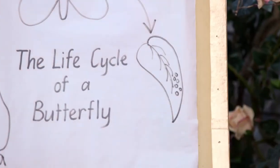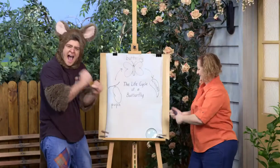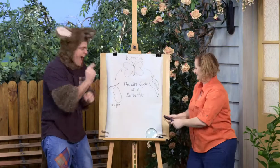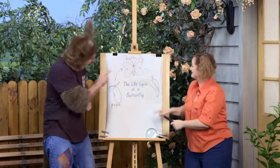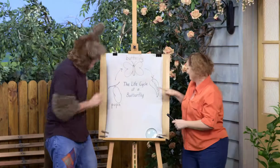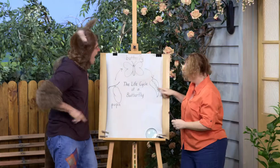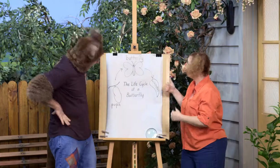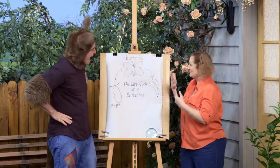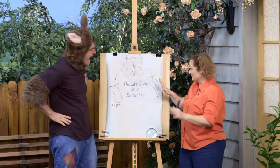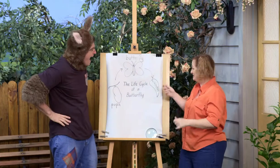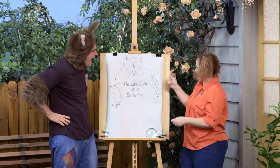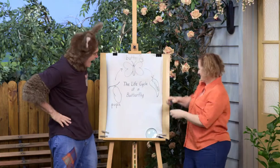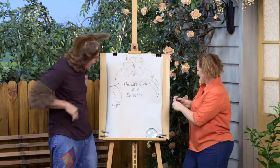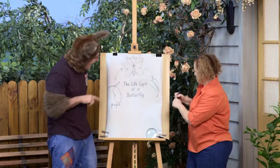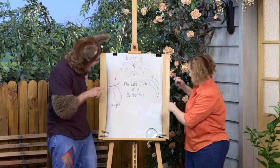They're the eggs. That's right.